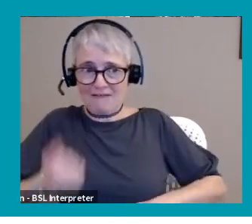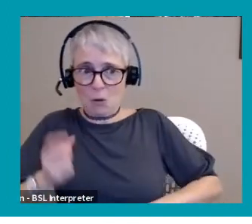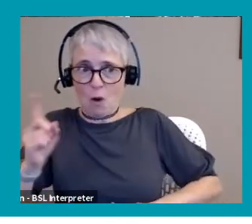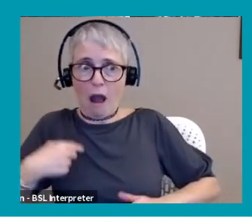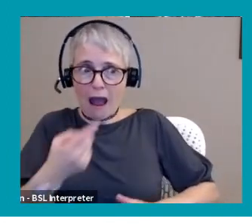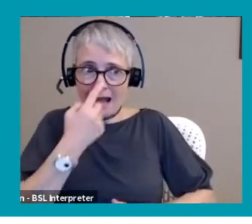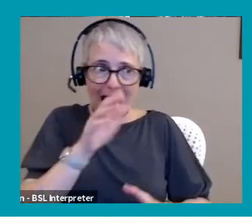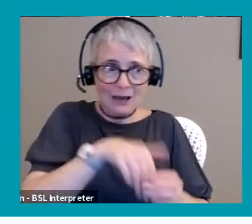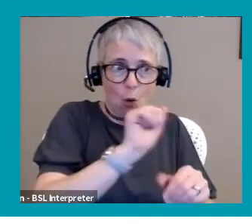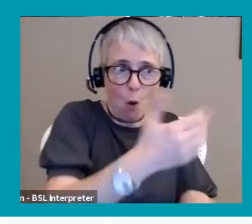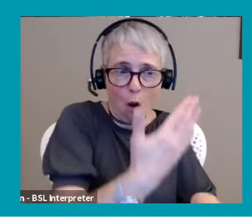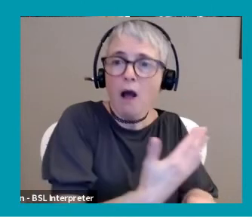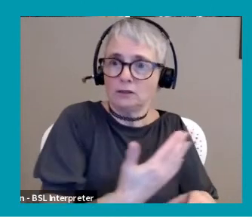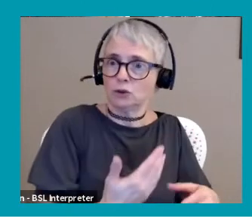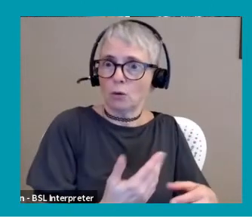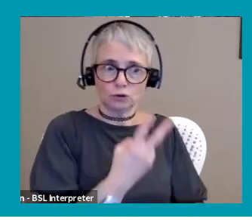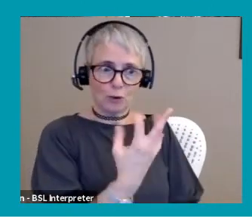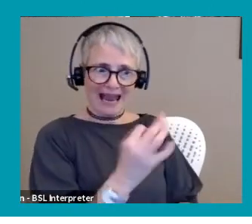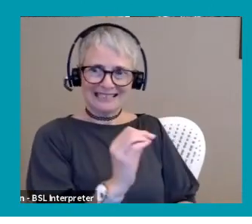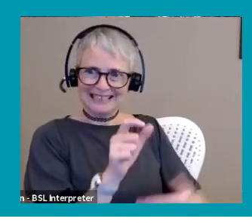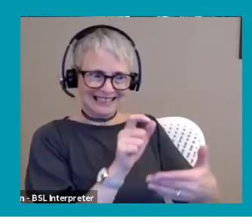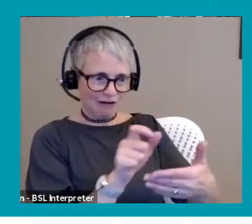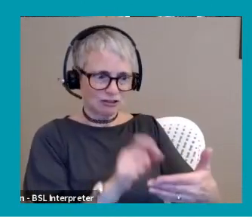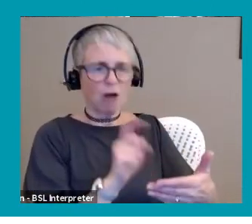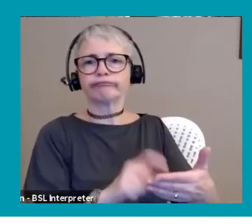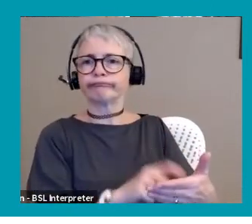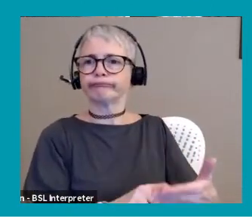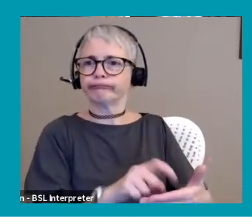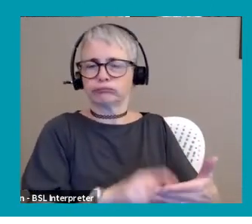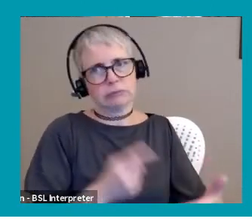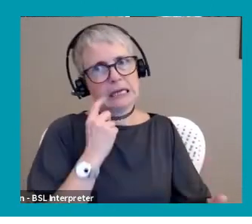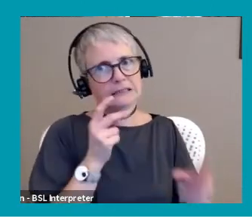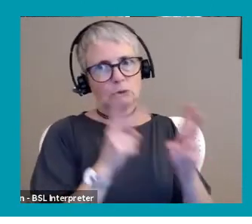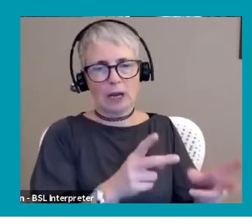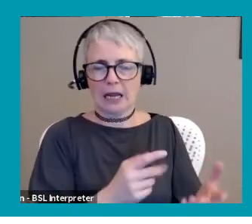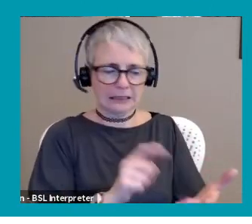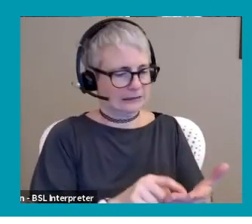So you can use it to introduce yourself and state the roles and